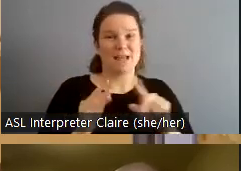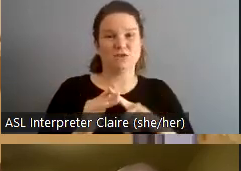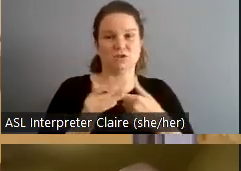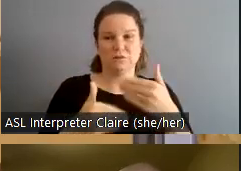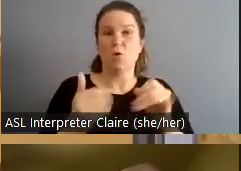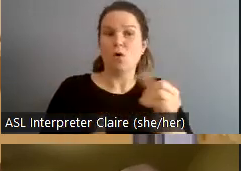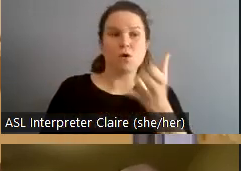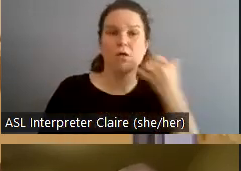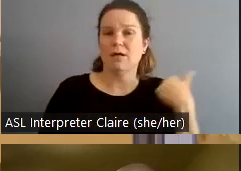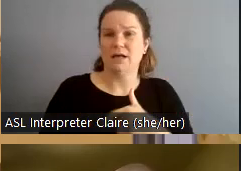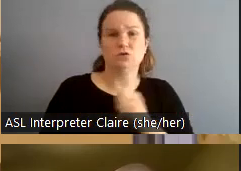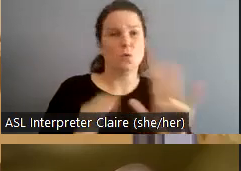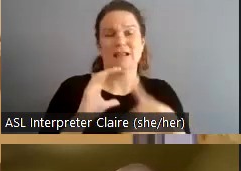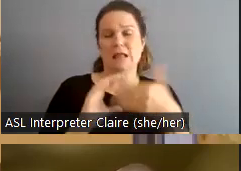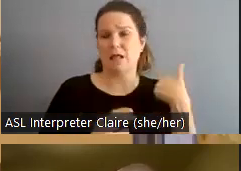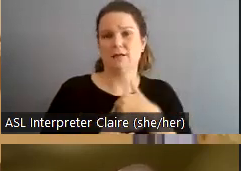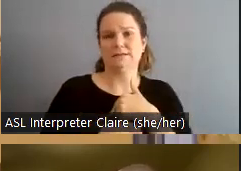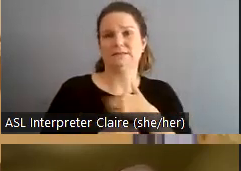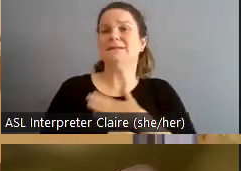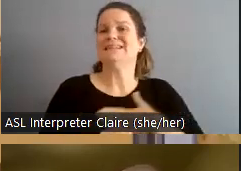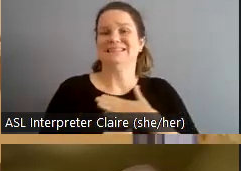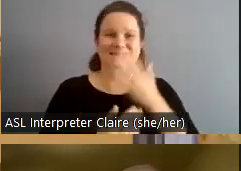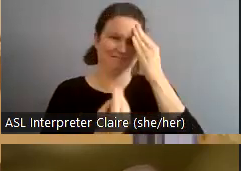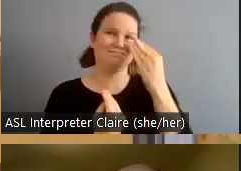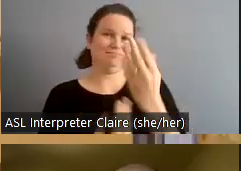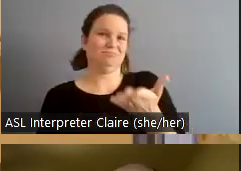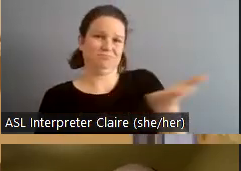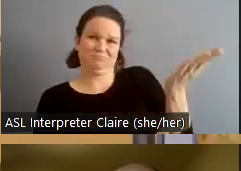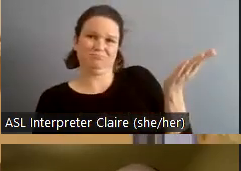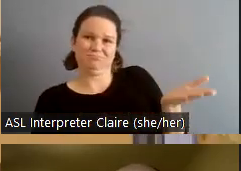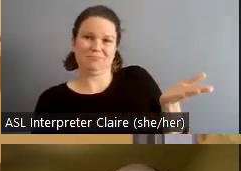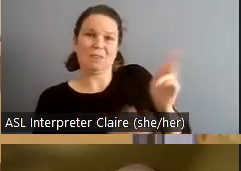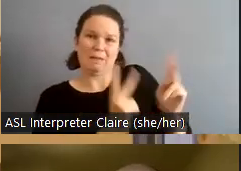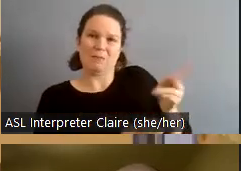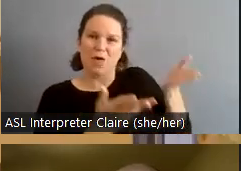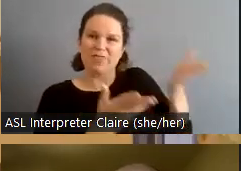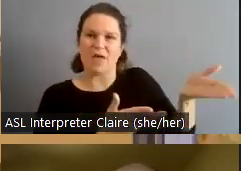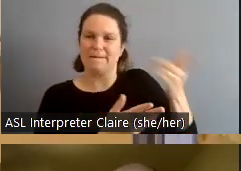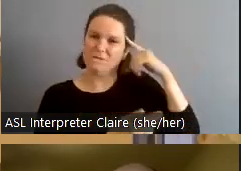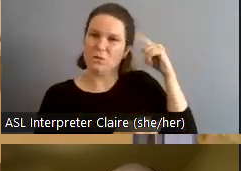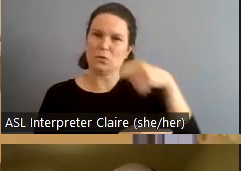us a call, you can email us- and I just wanted to let you know that these